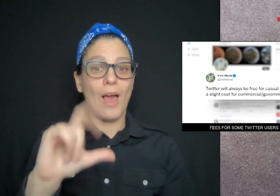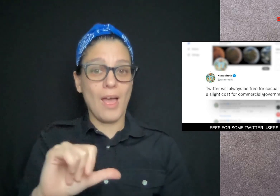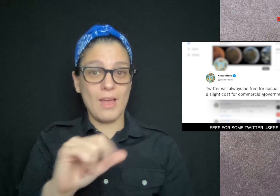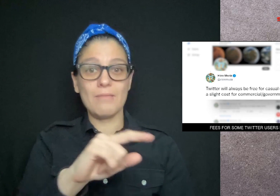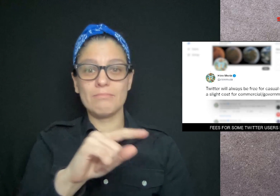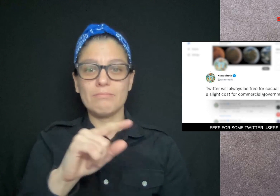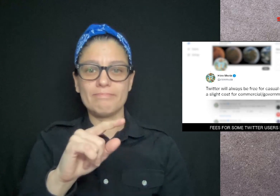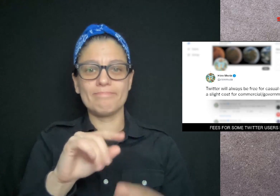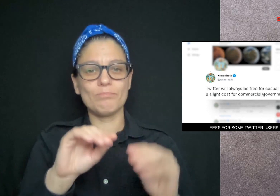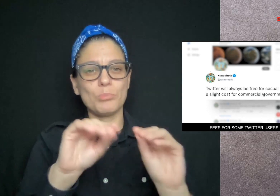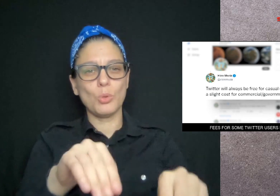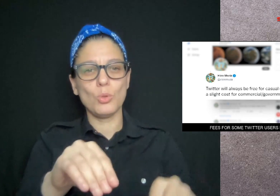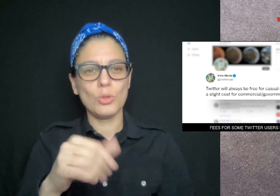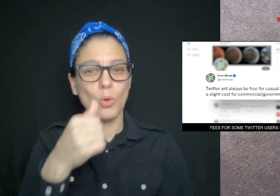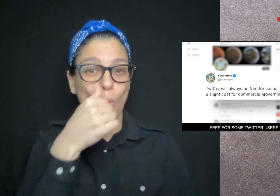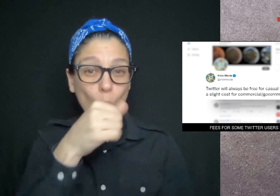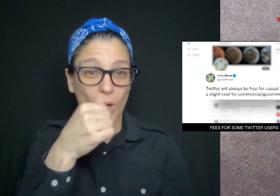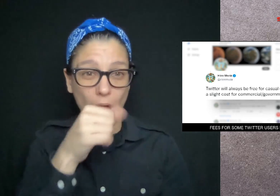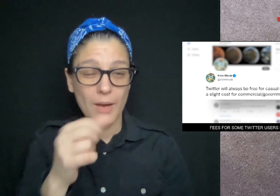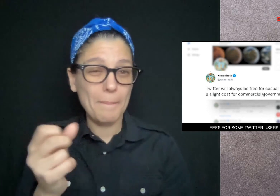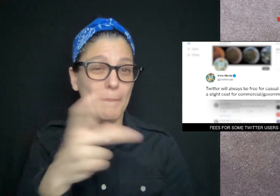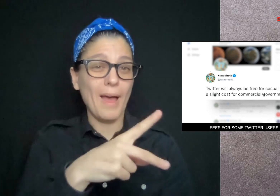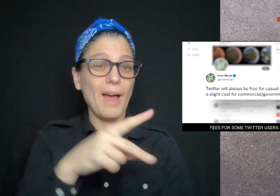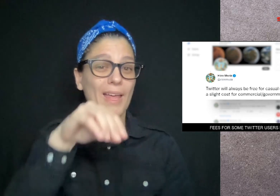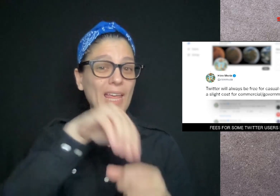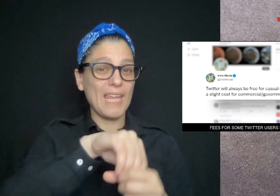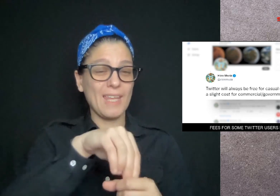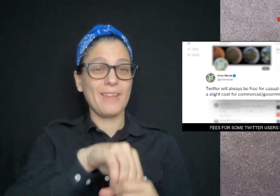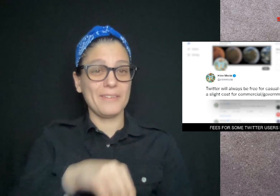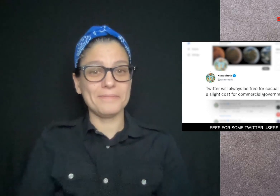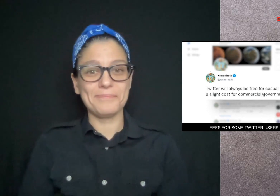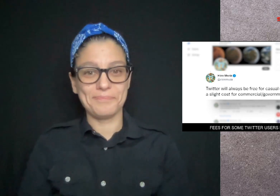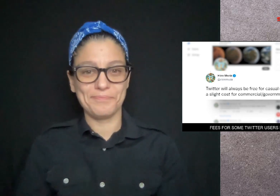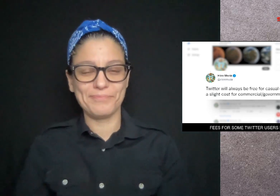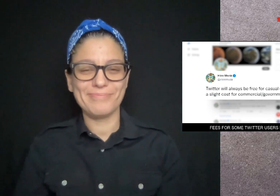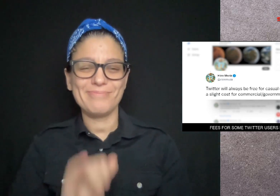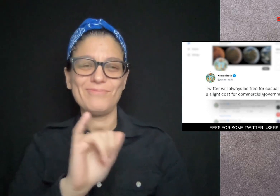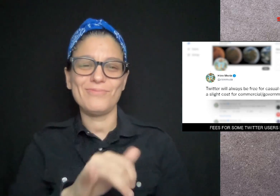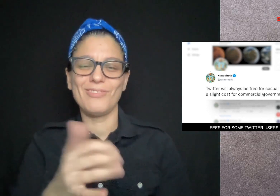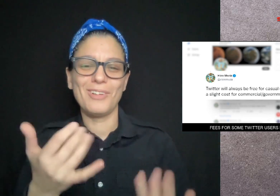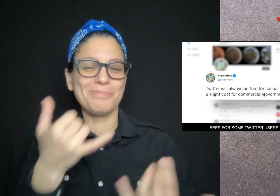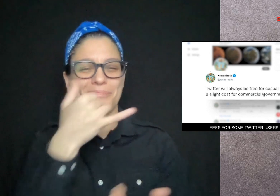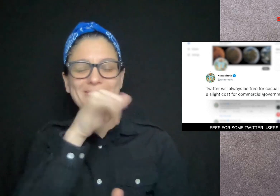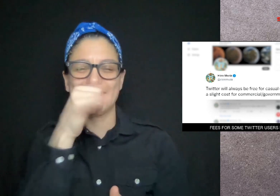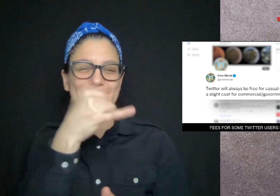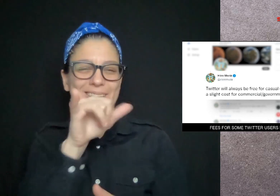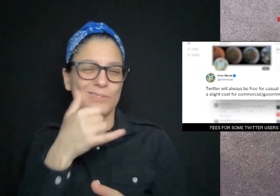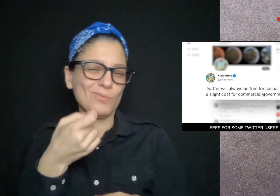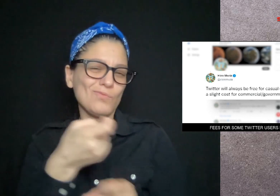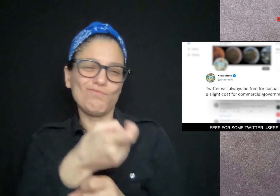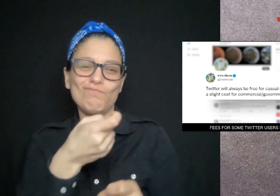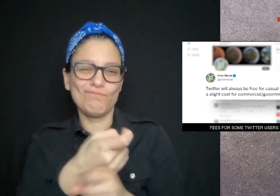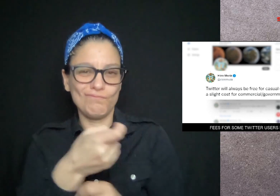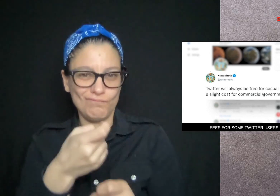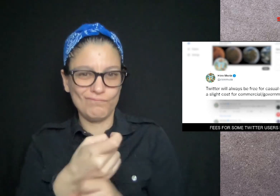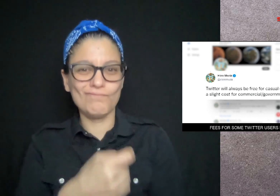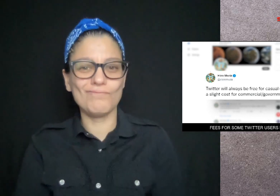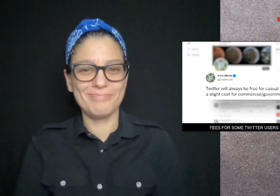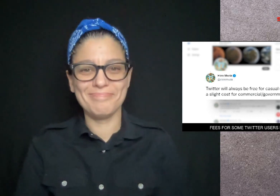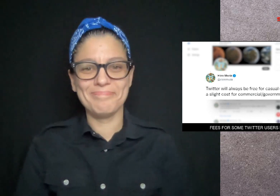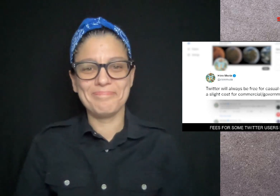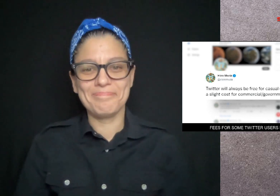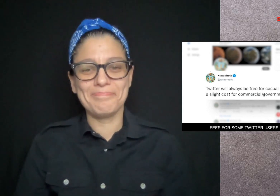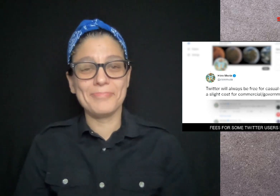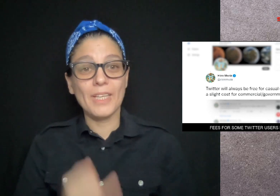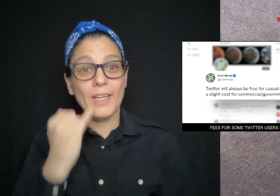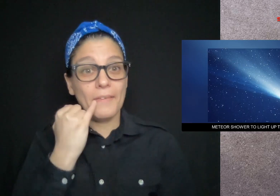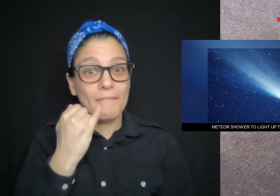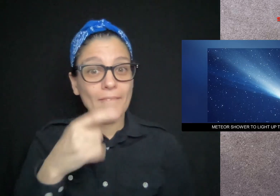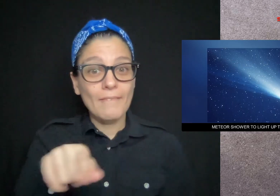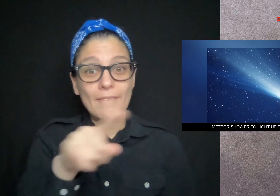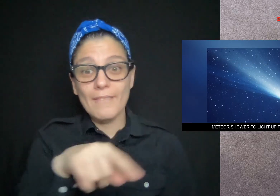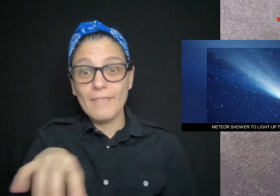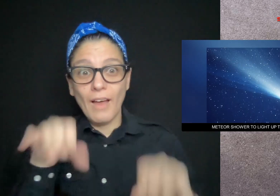to put cocaine back in those were obviously jokes